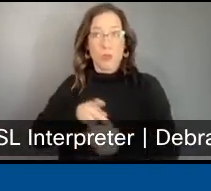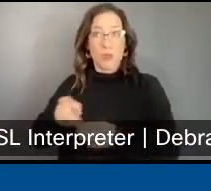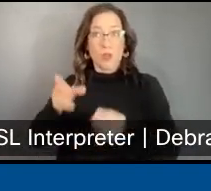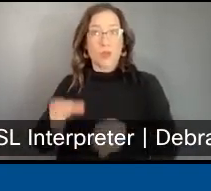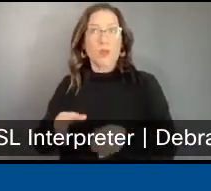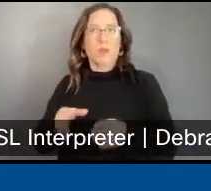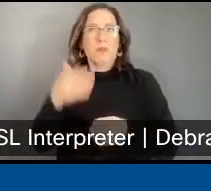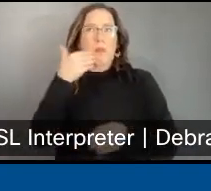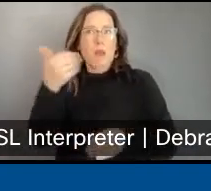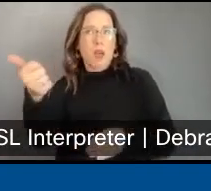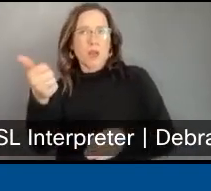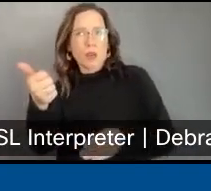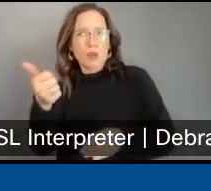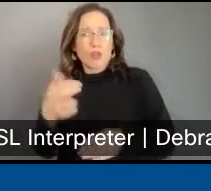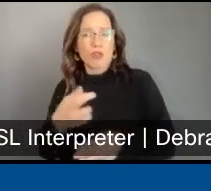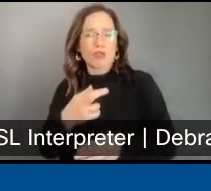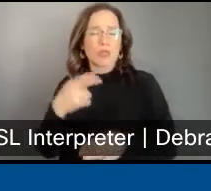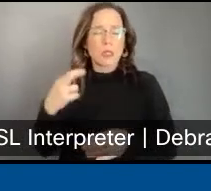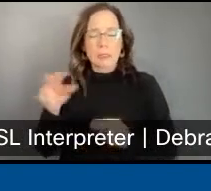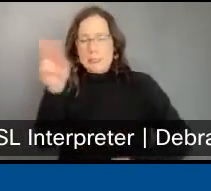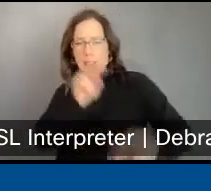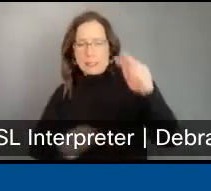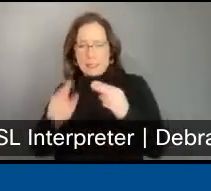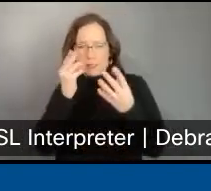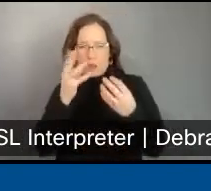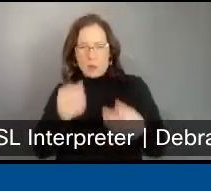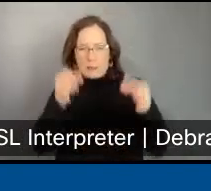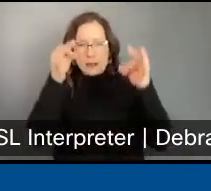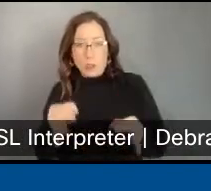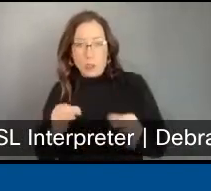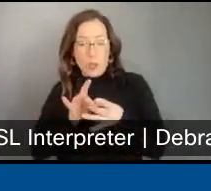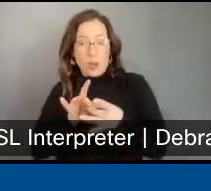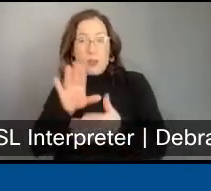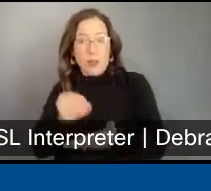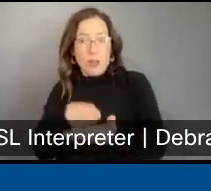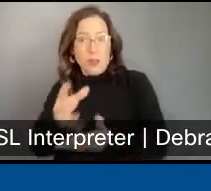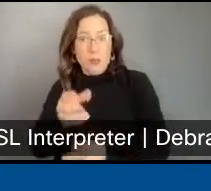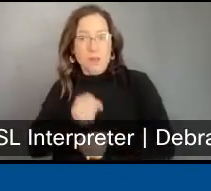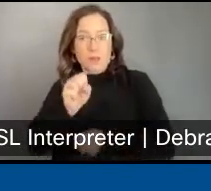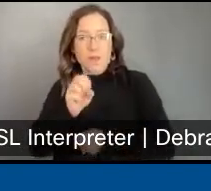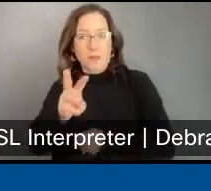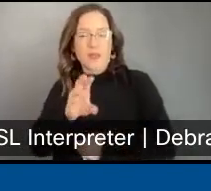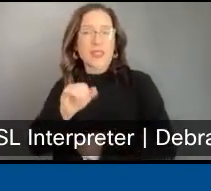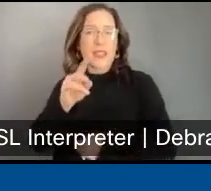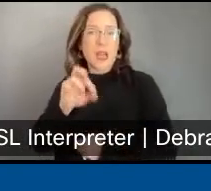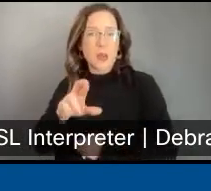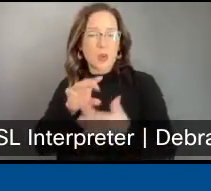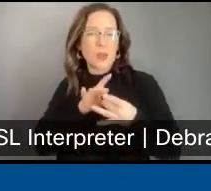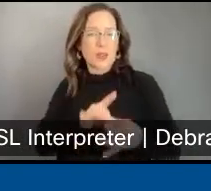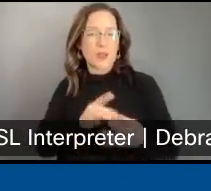with making better risk informed decisions about their acquisition and procurement of software, and cyber related products.